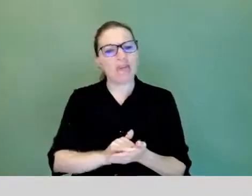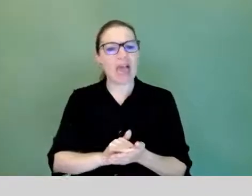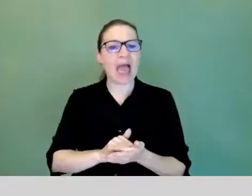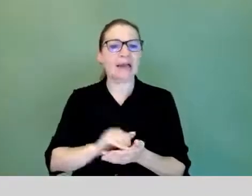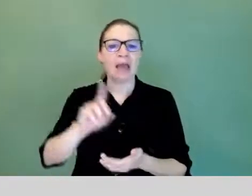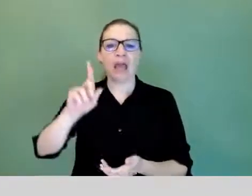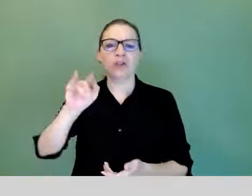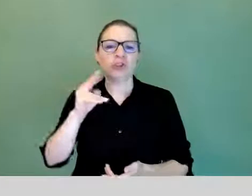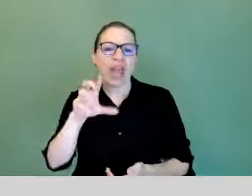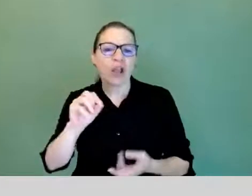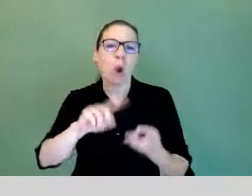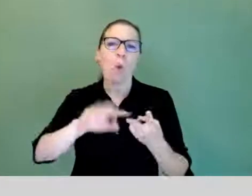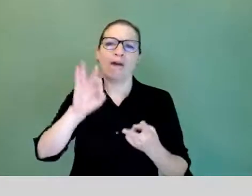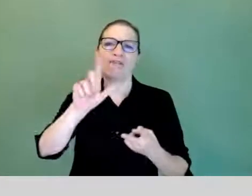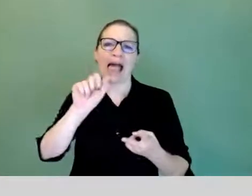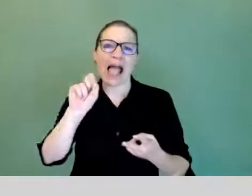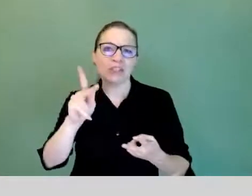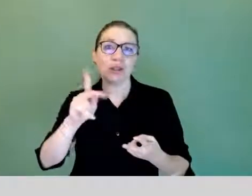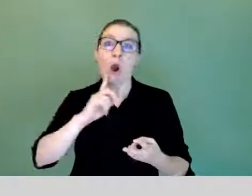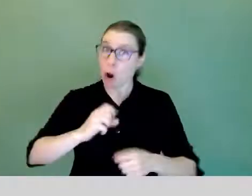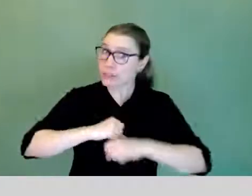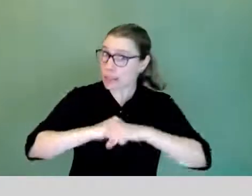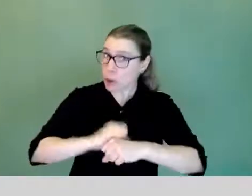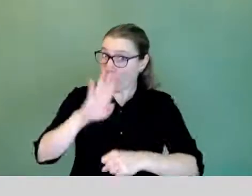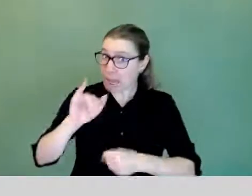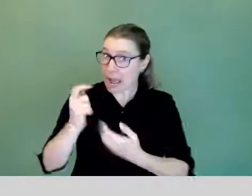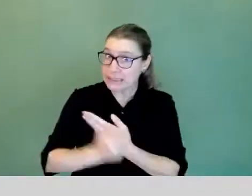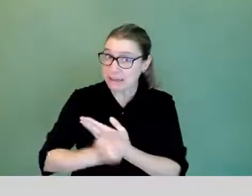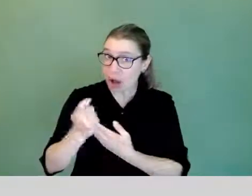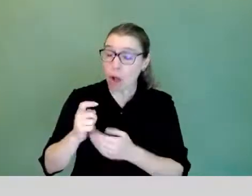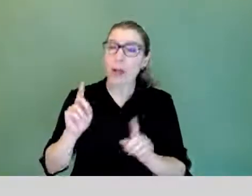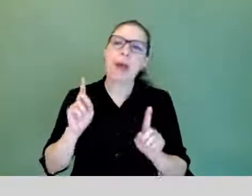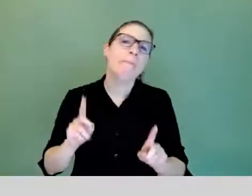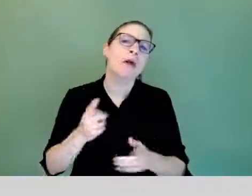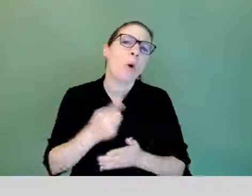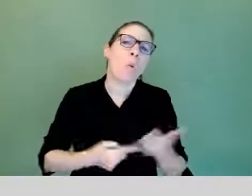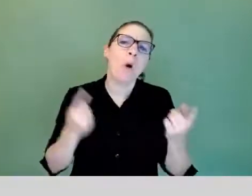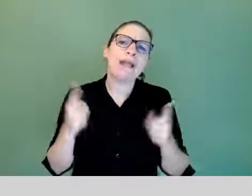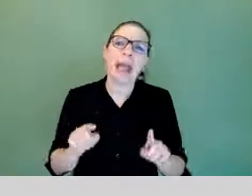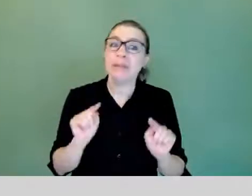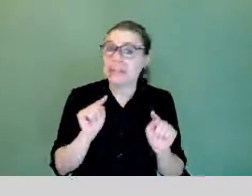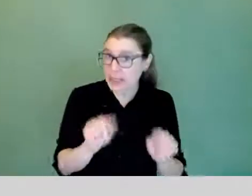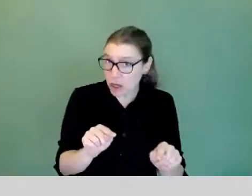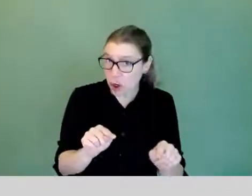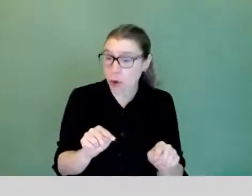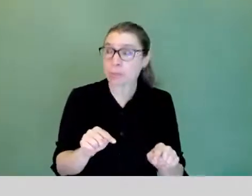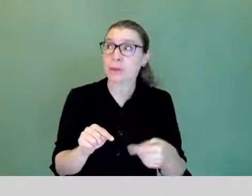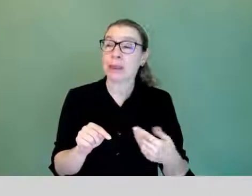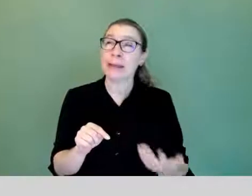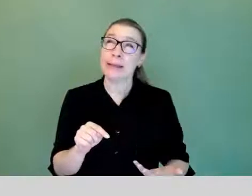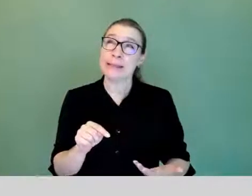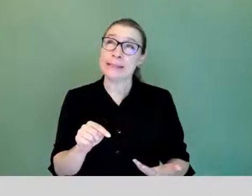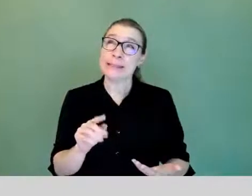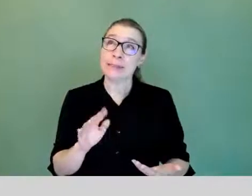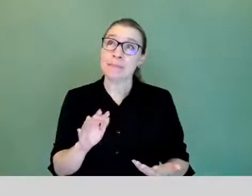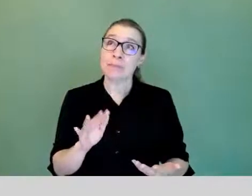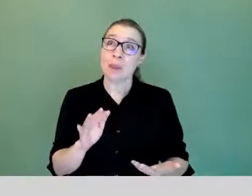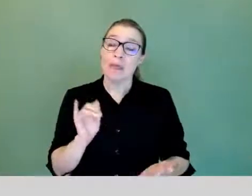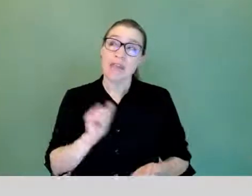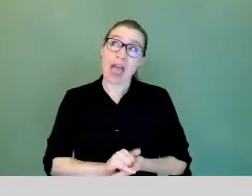Django or Flask, they are secure by default, but what happens here is that